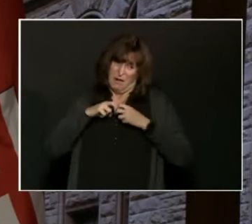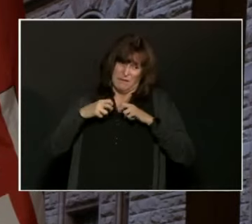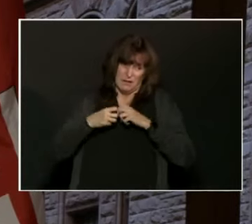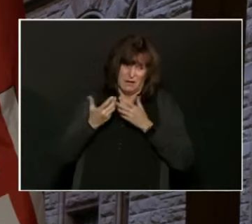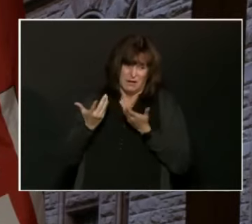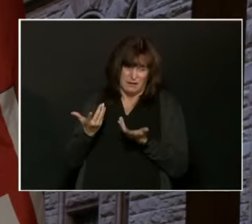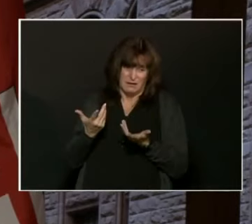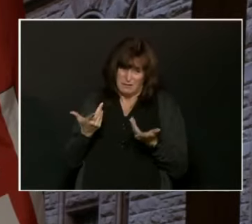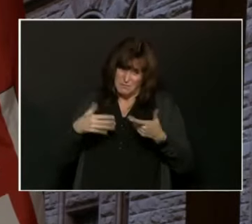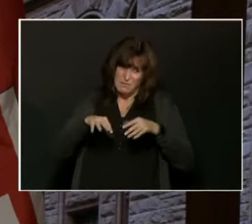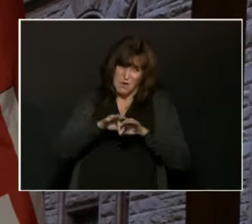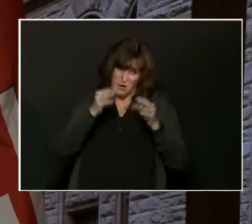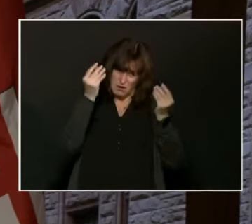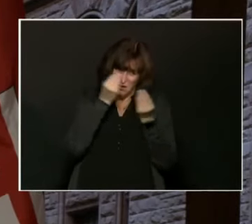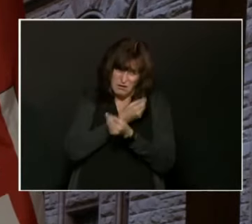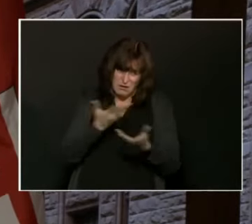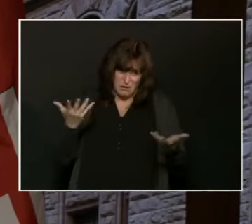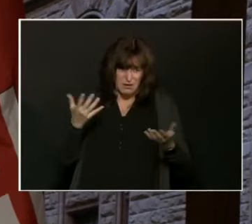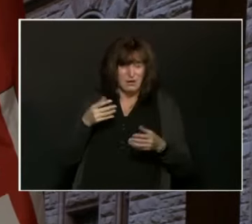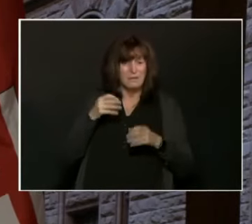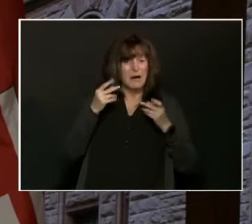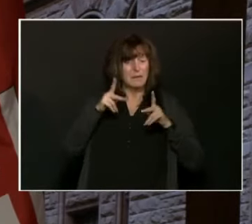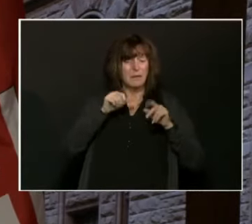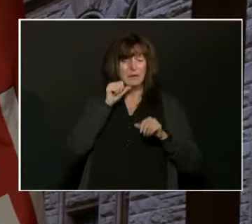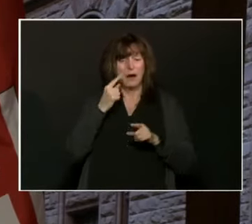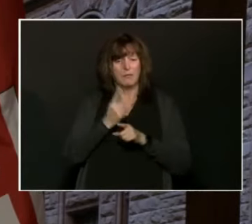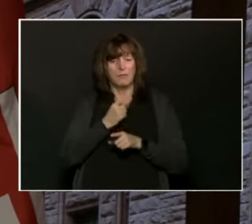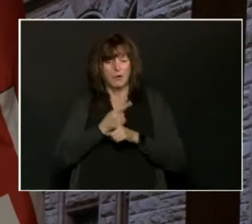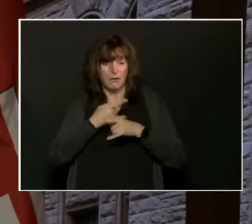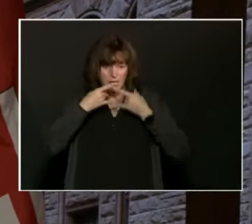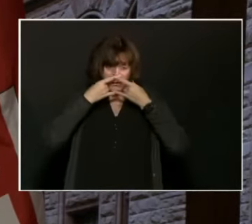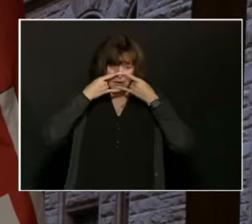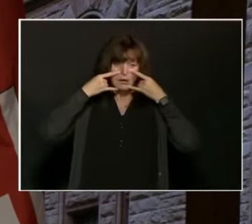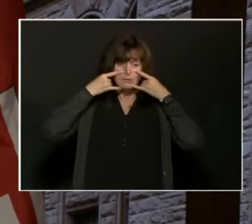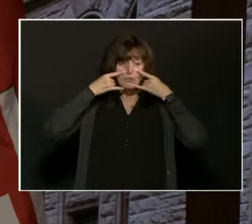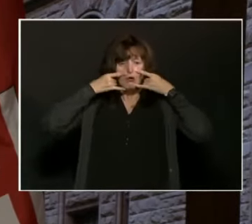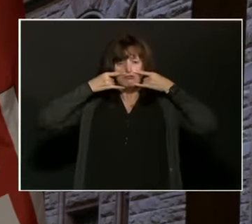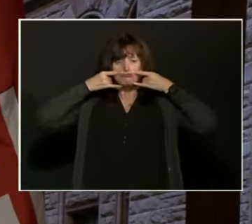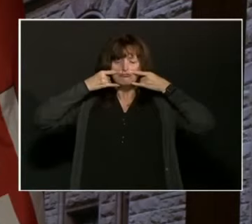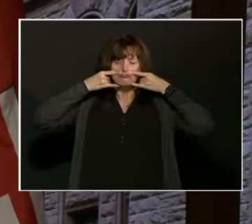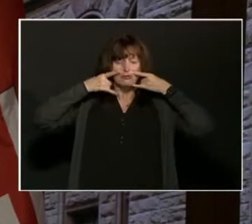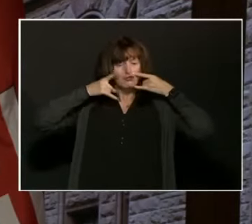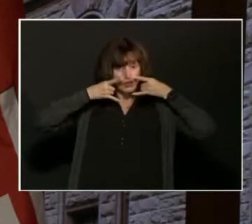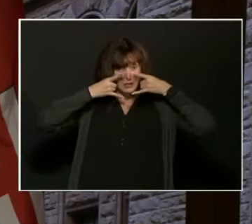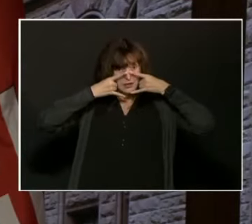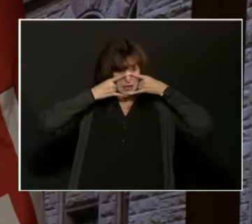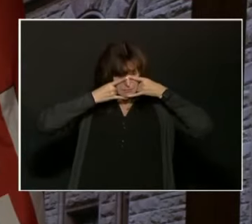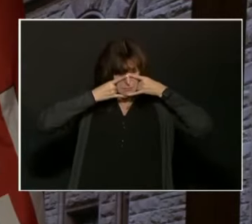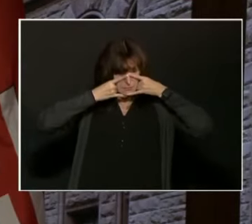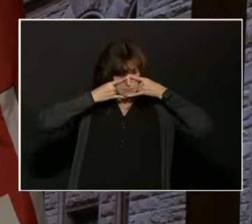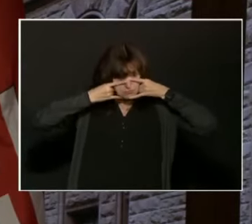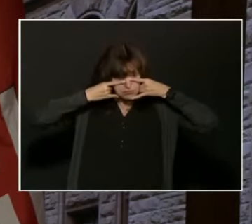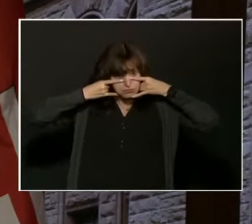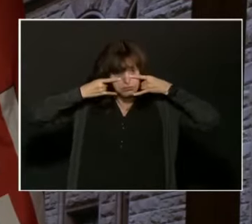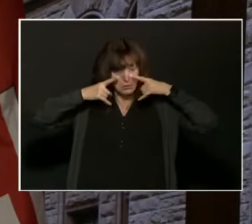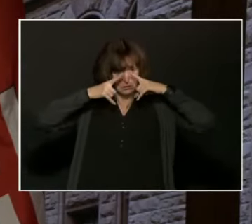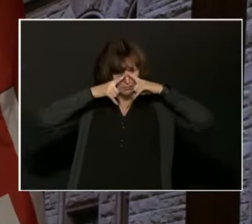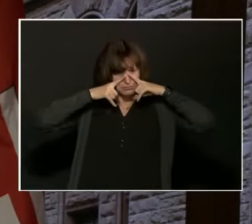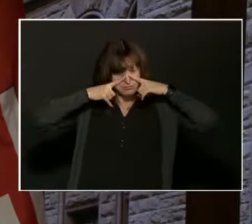PROPERLY, THIS IS ONE OF THE ISSUES THAT I THINK IS WORTH MENTIONING, A LOT OF PEOPLE